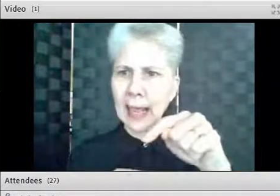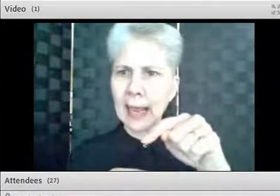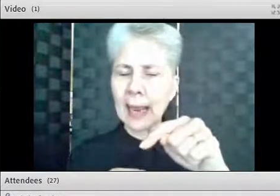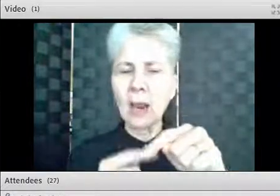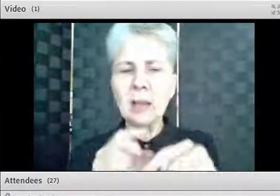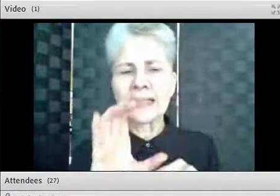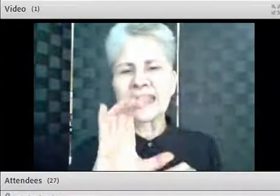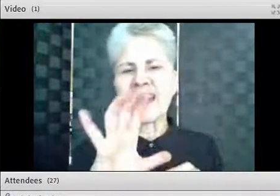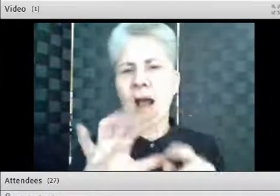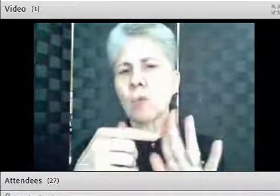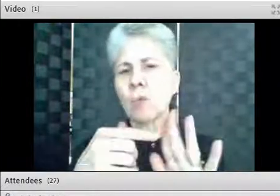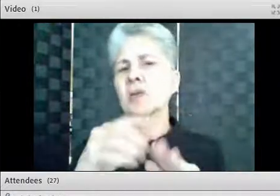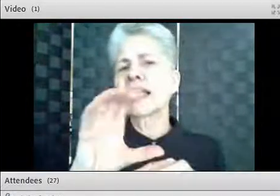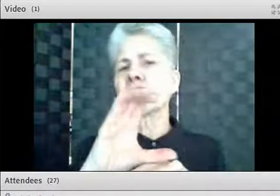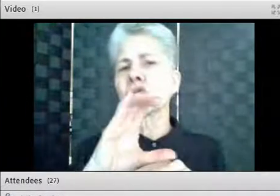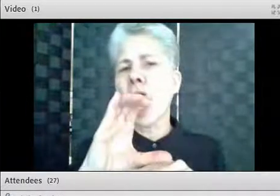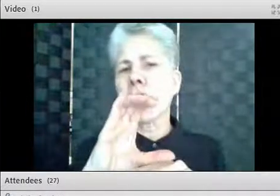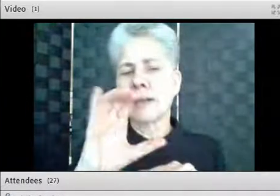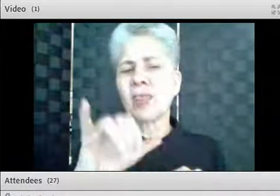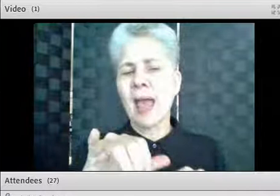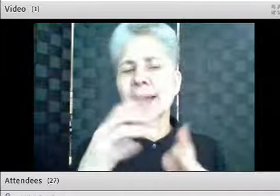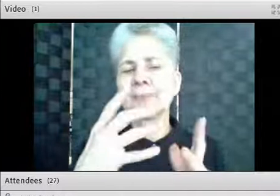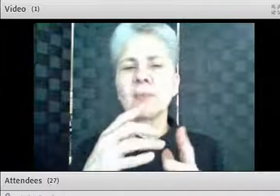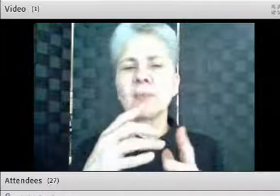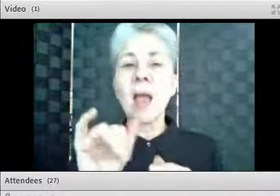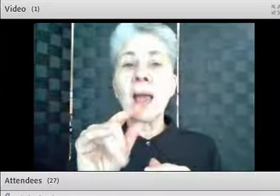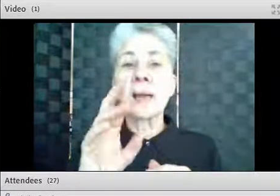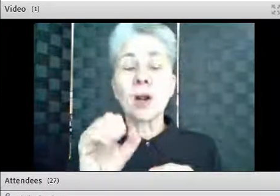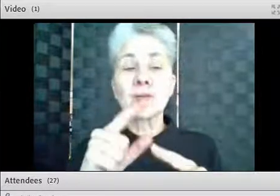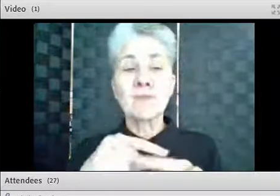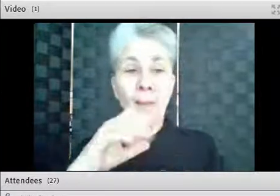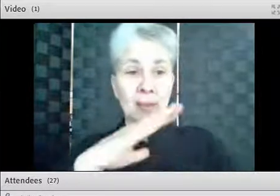So these Cutters from the table will represent different things